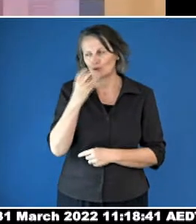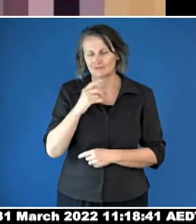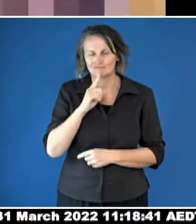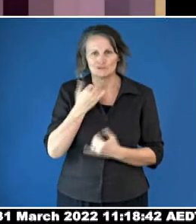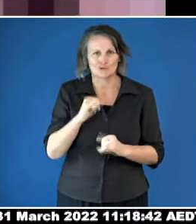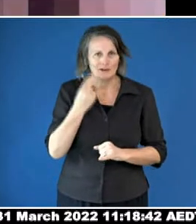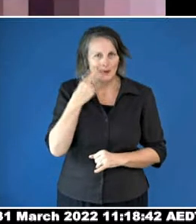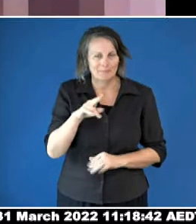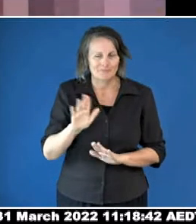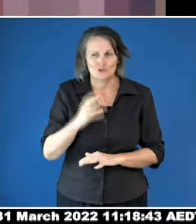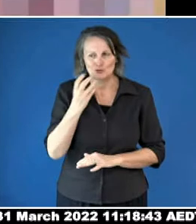done it again, sorry. Niky.